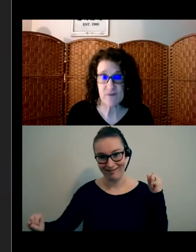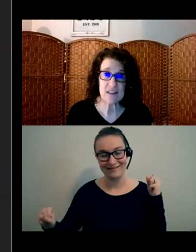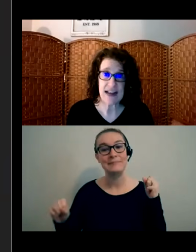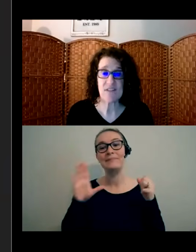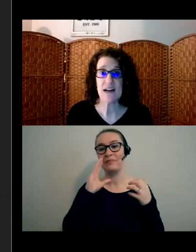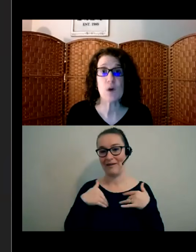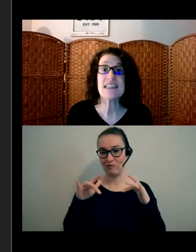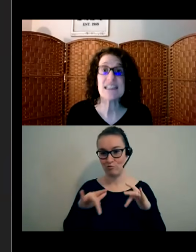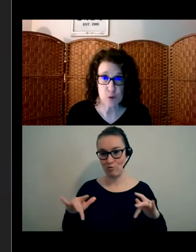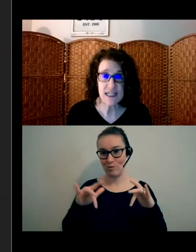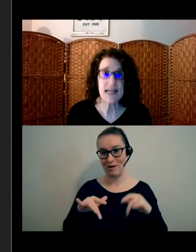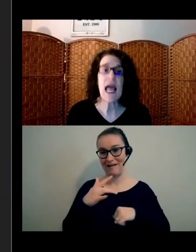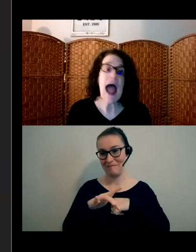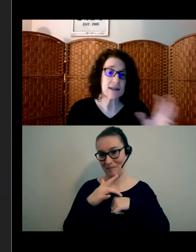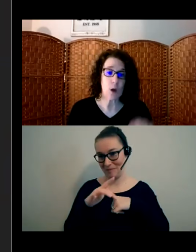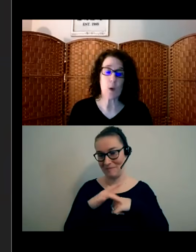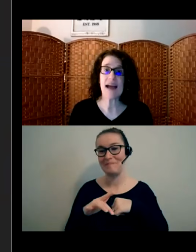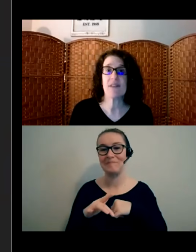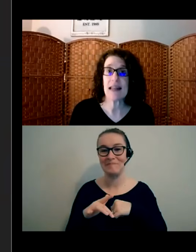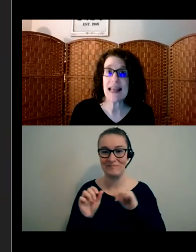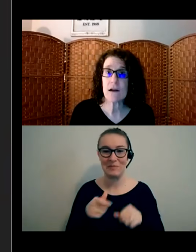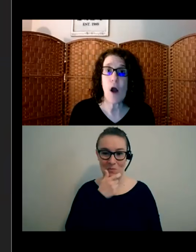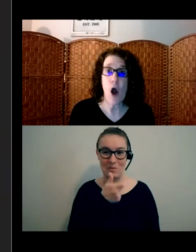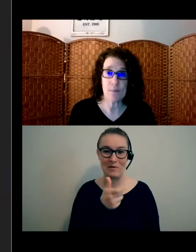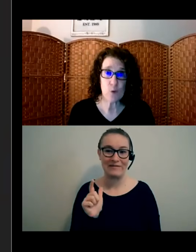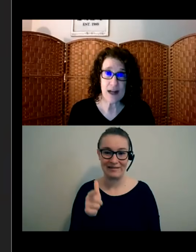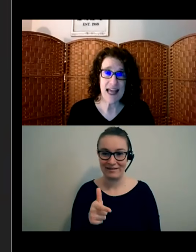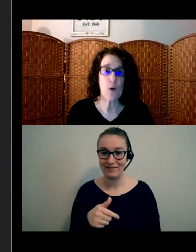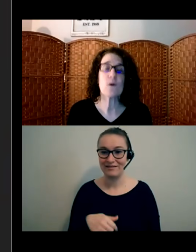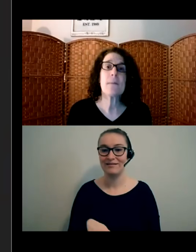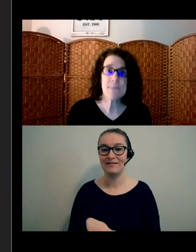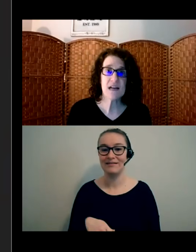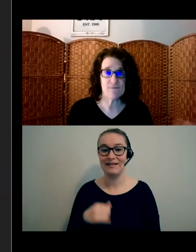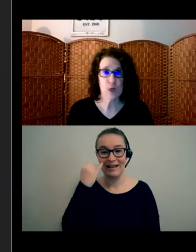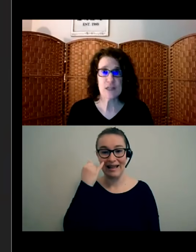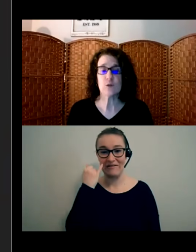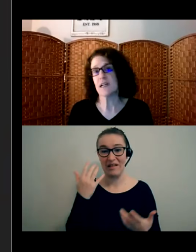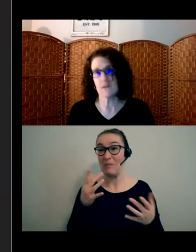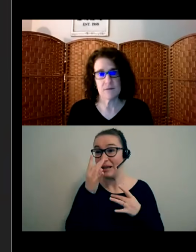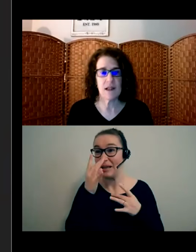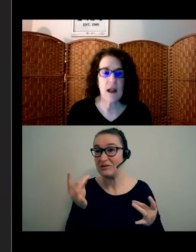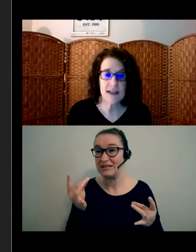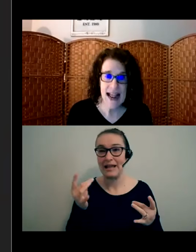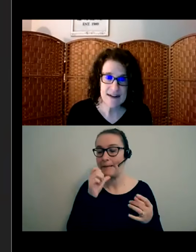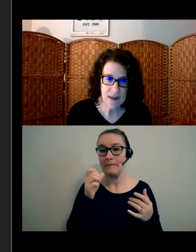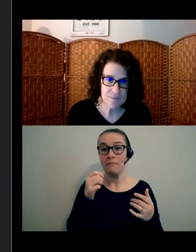if anyone is interested. I don't have the link on me right now, but if you're interested, contact me.